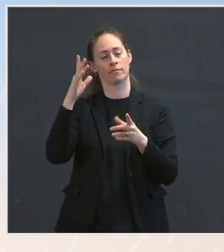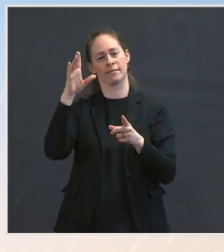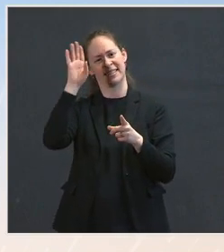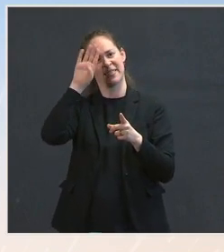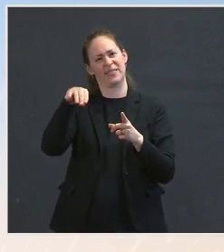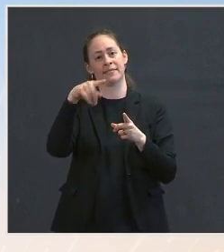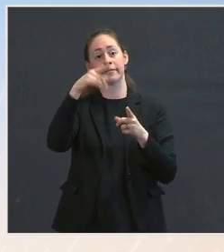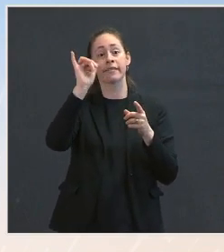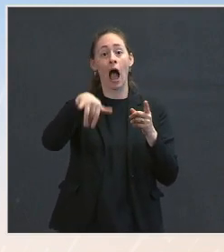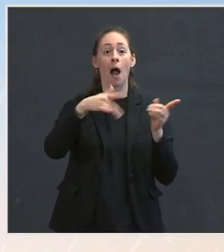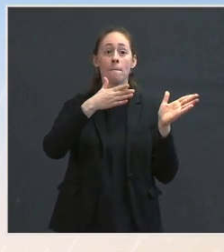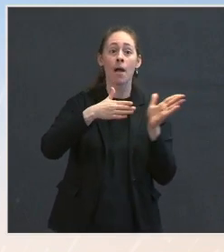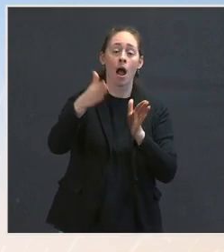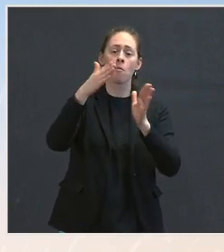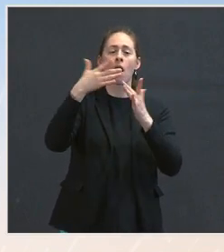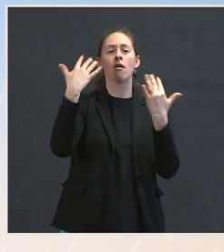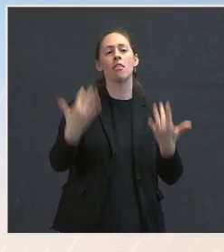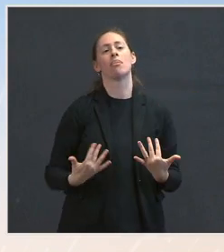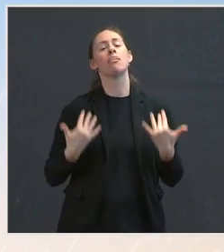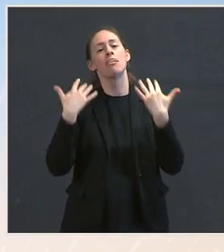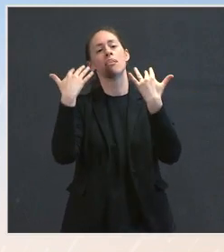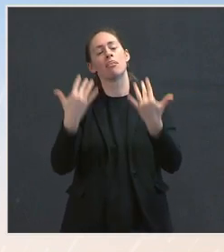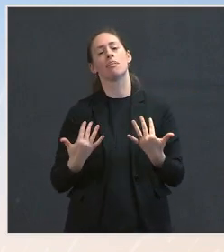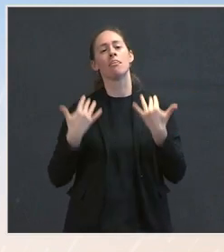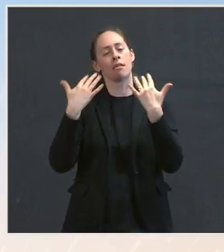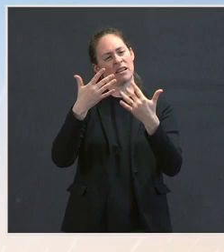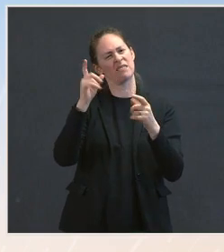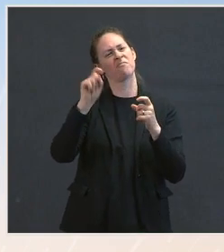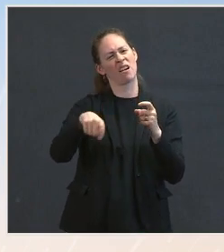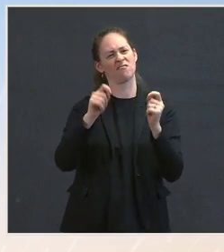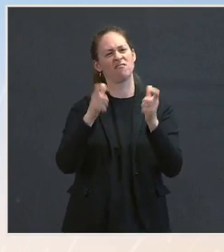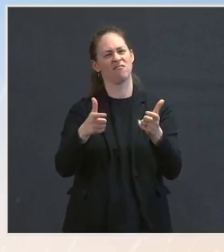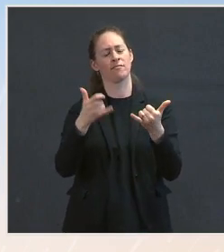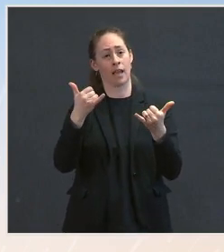to modernize our immigration system, and that includes taking steps to help